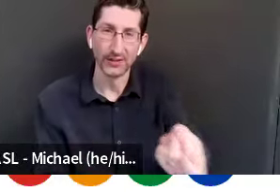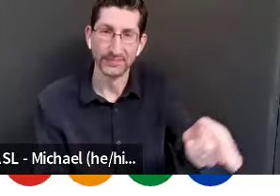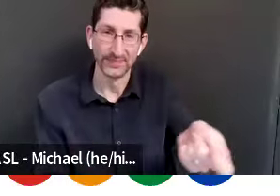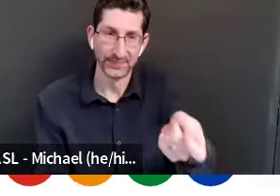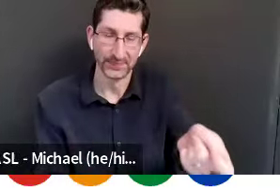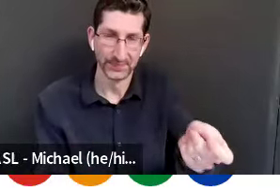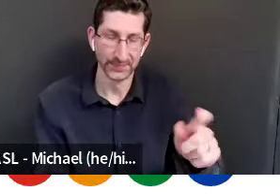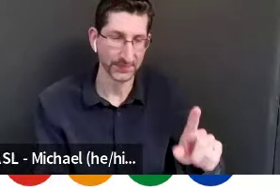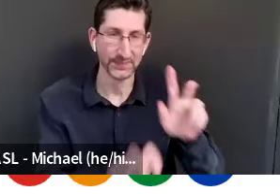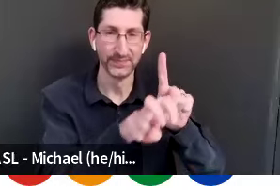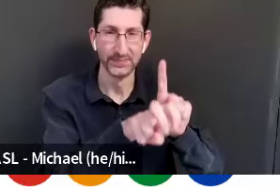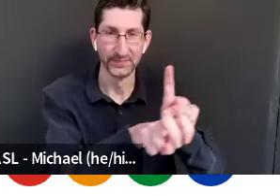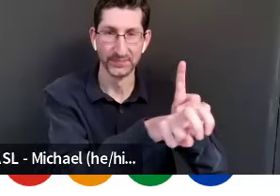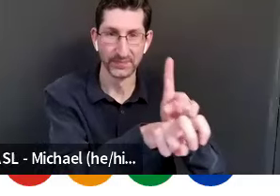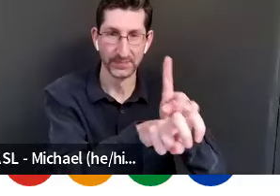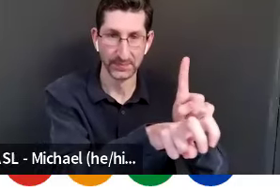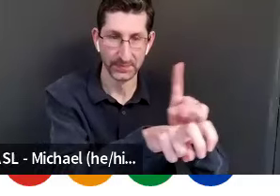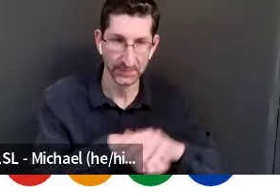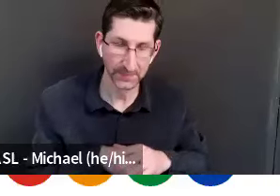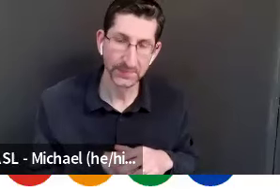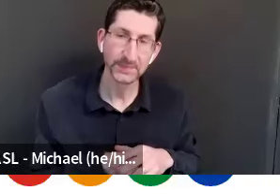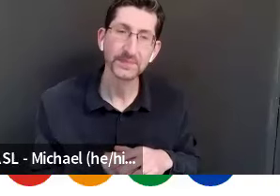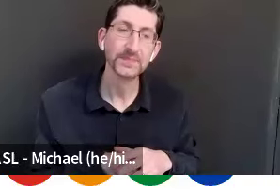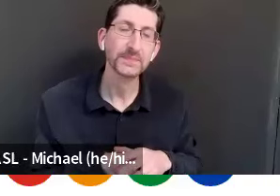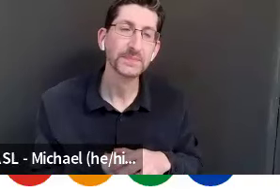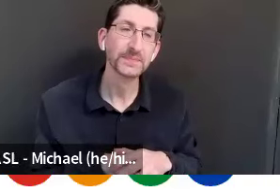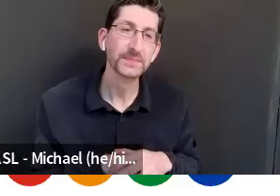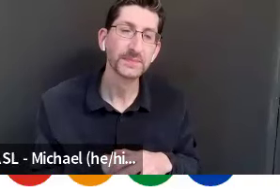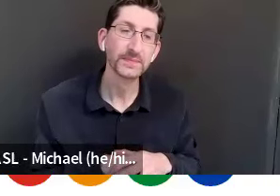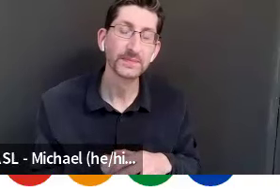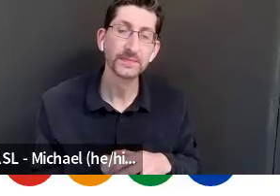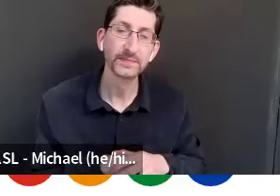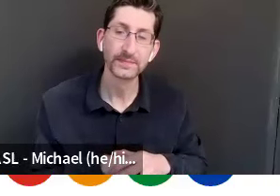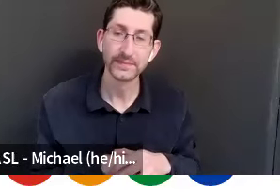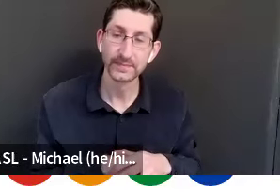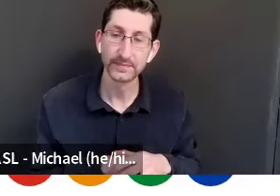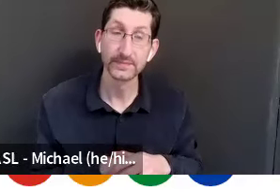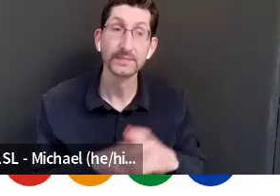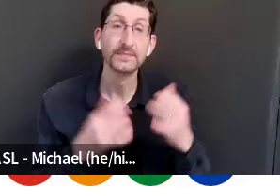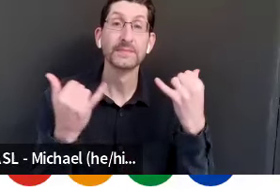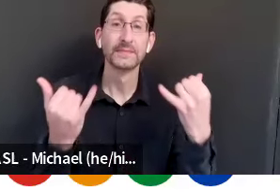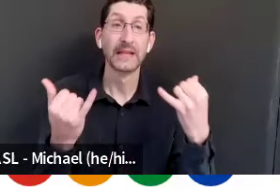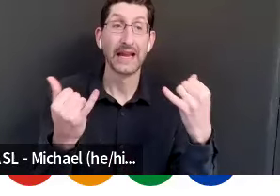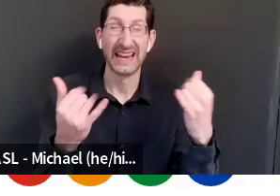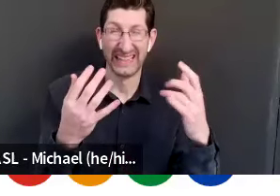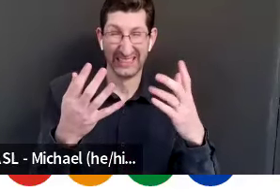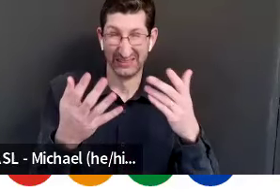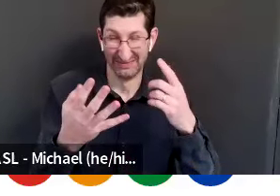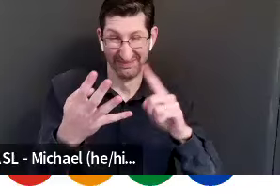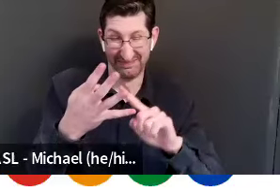WITH HER SERVICE DOG.